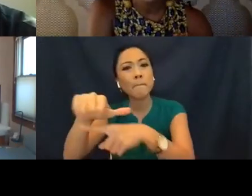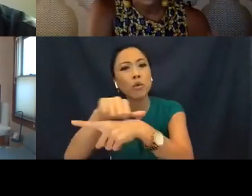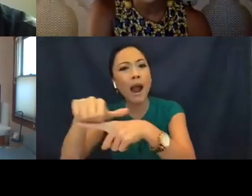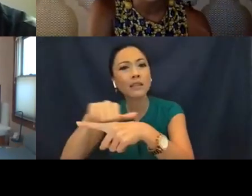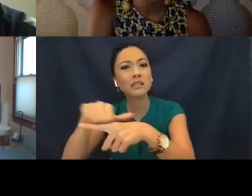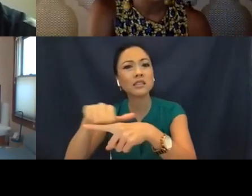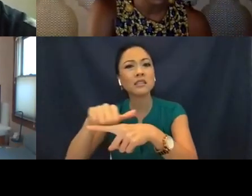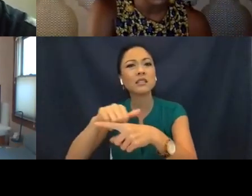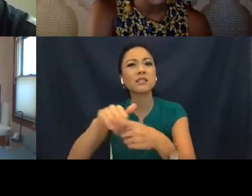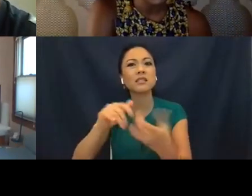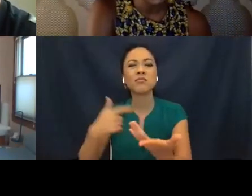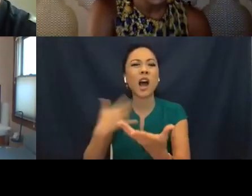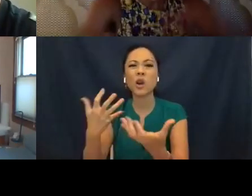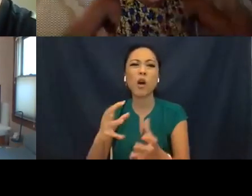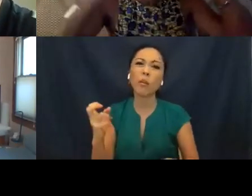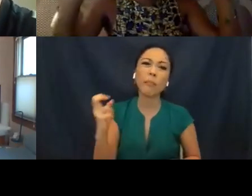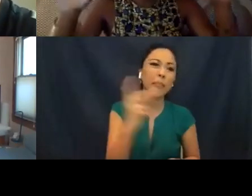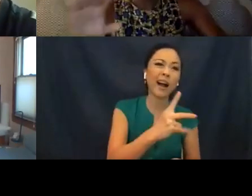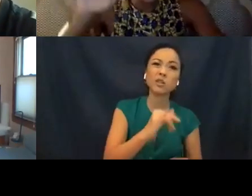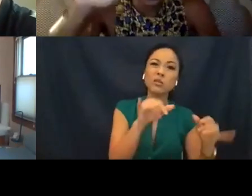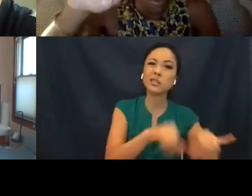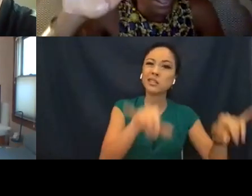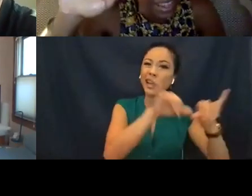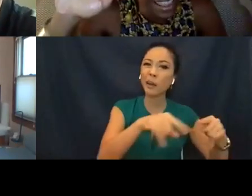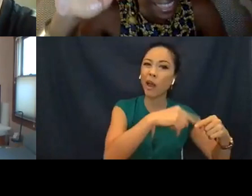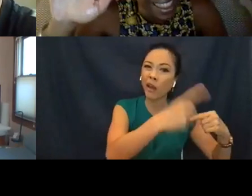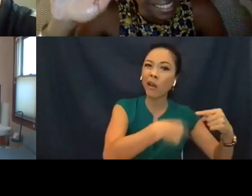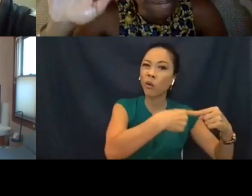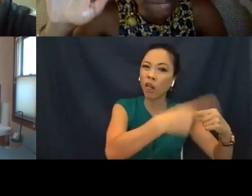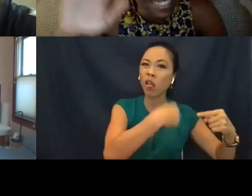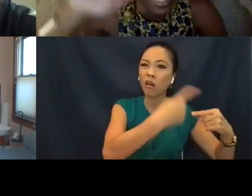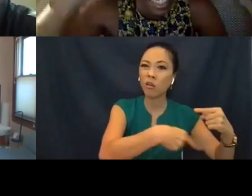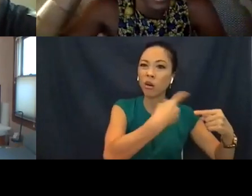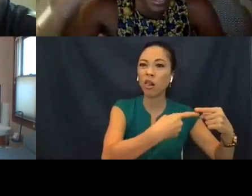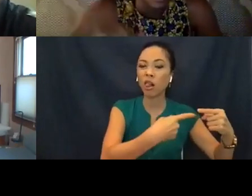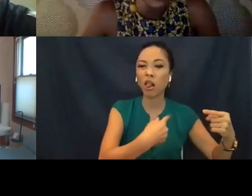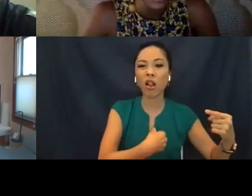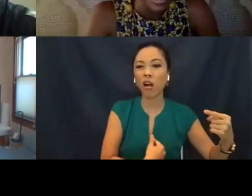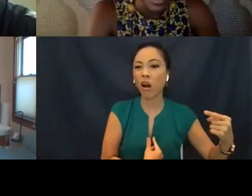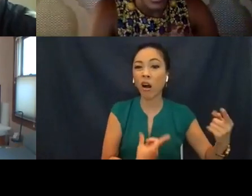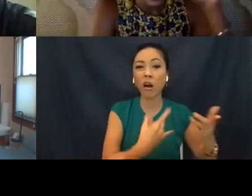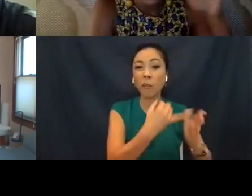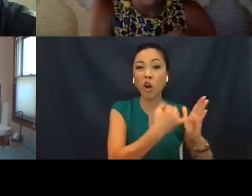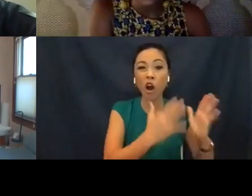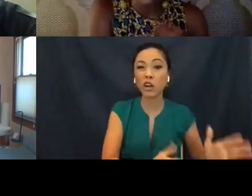being the single artist, as an artist who has done well at that. As an artist who has been